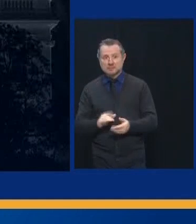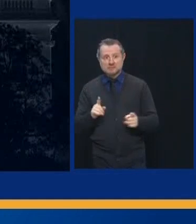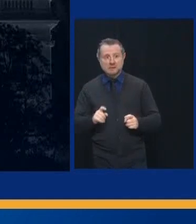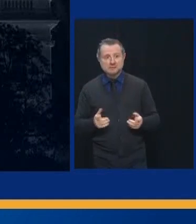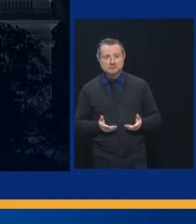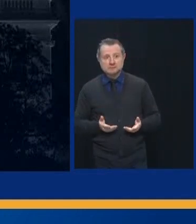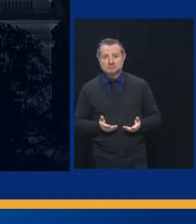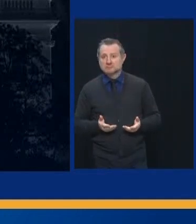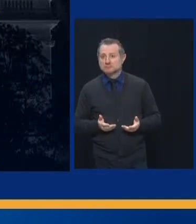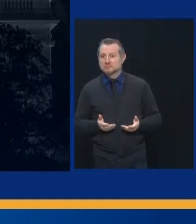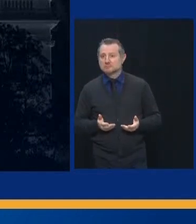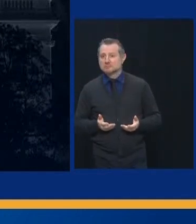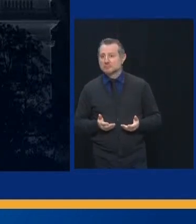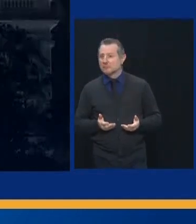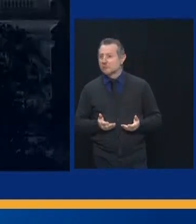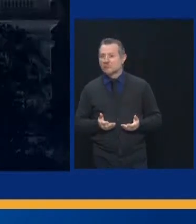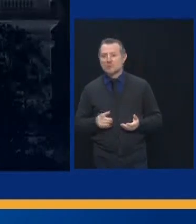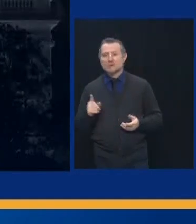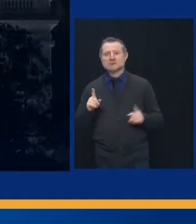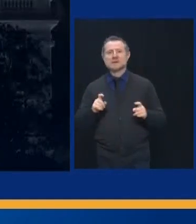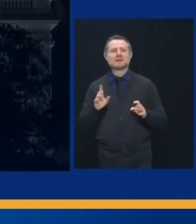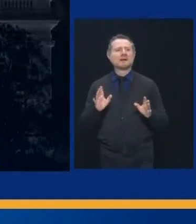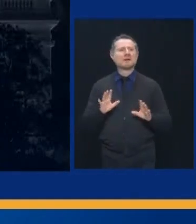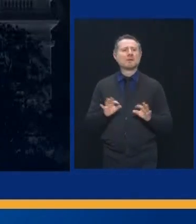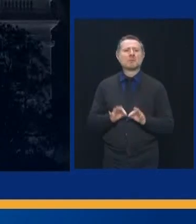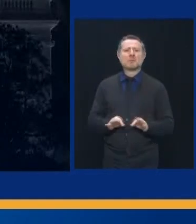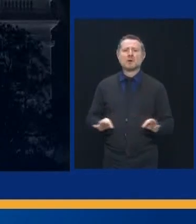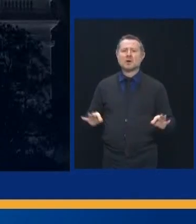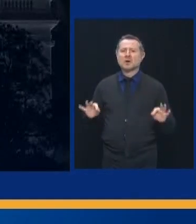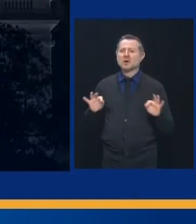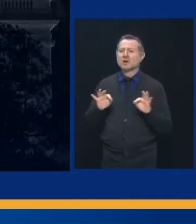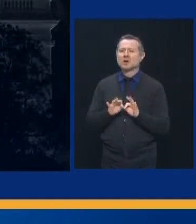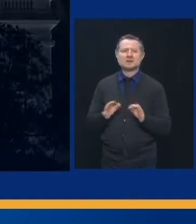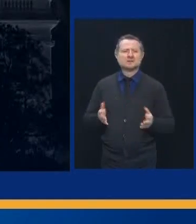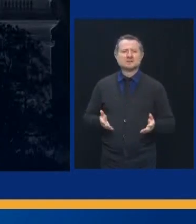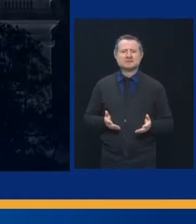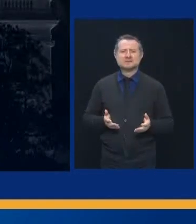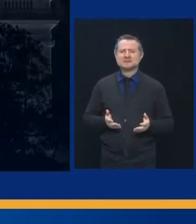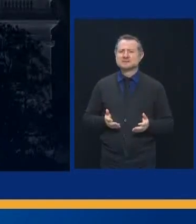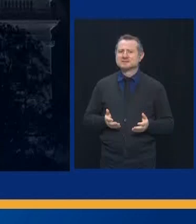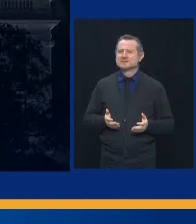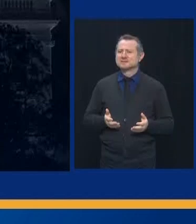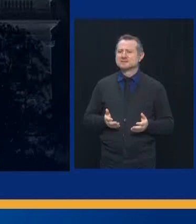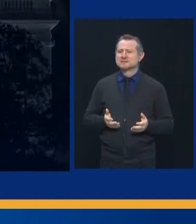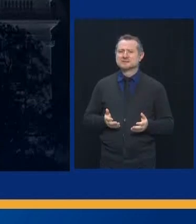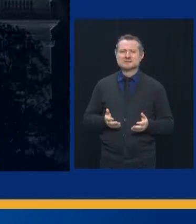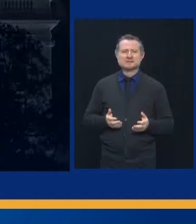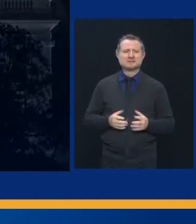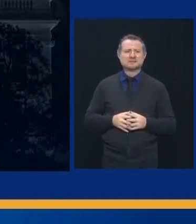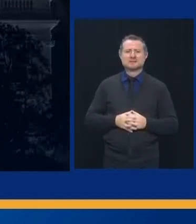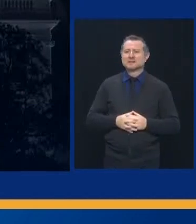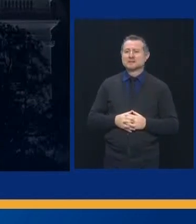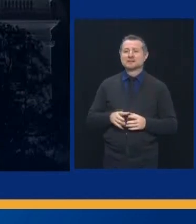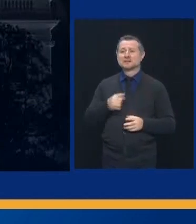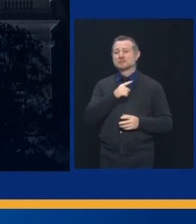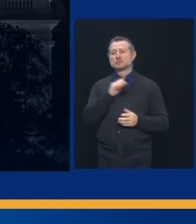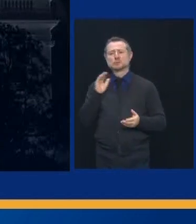SO THEY DON'T TRY. THEY'RE ACTUALLY REDUCING TESTING. WHICH IS THE KEY TO GETTING THE